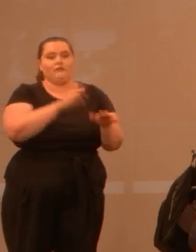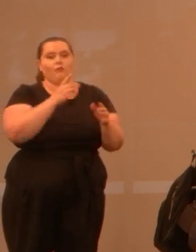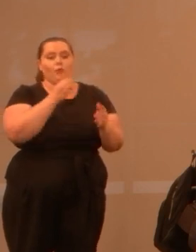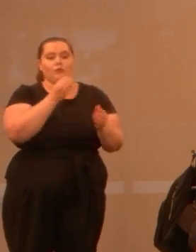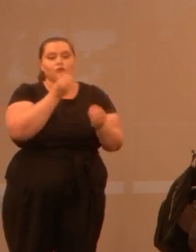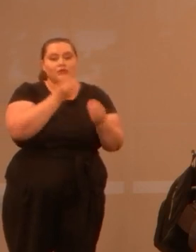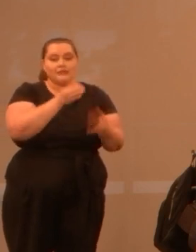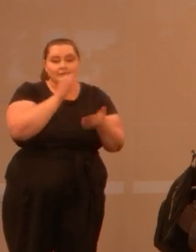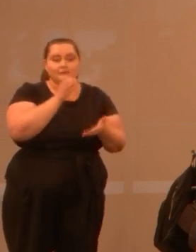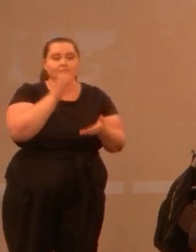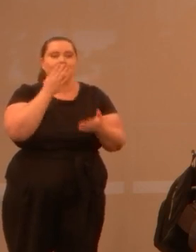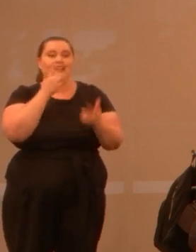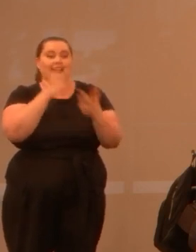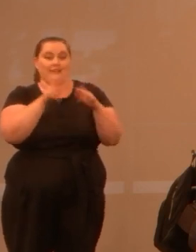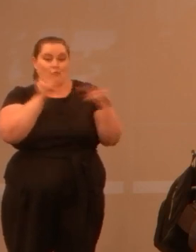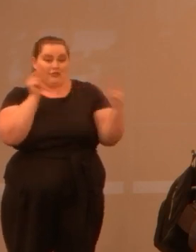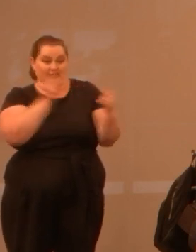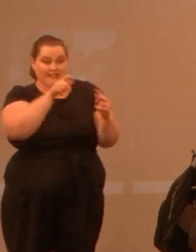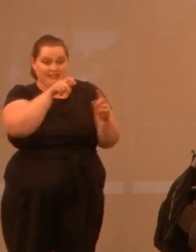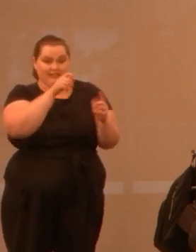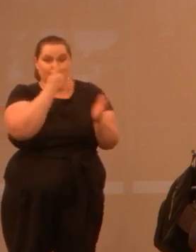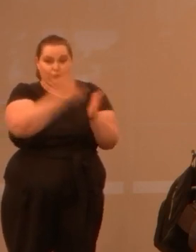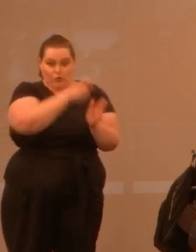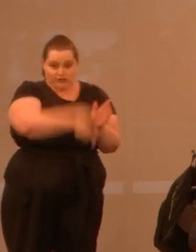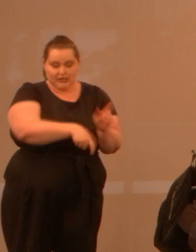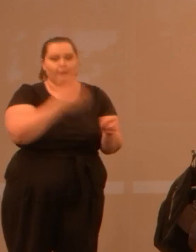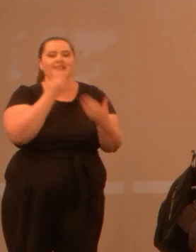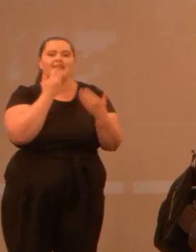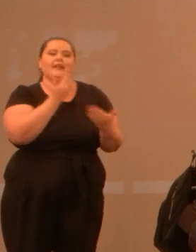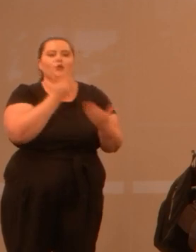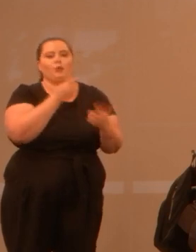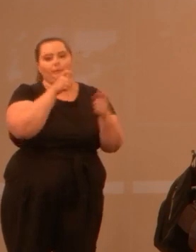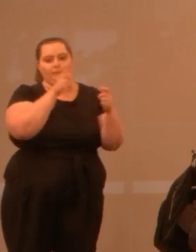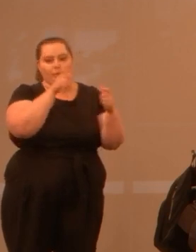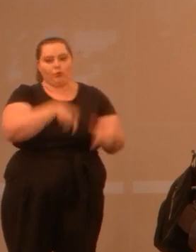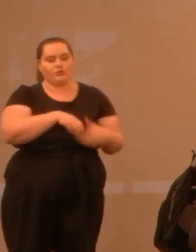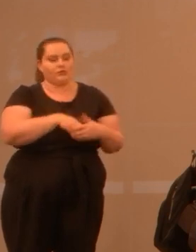very much in person. I also want to thank our nine-member independent judging panel,